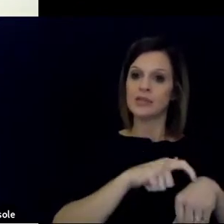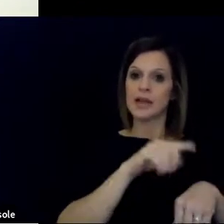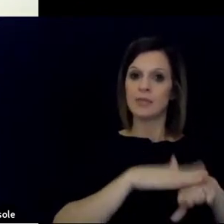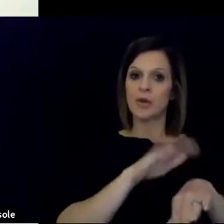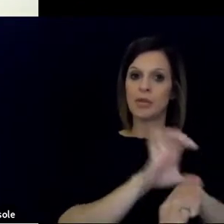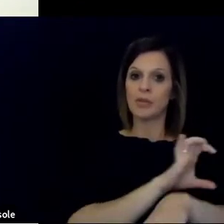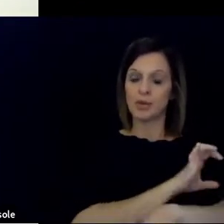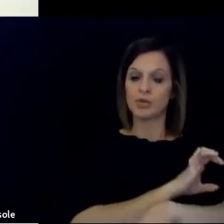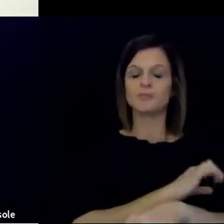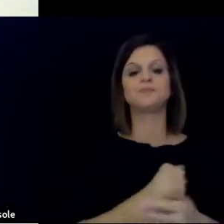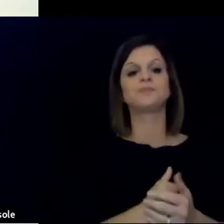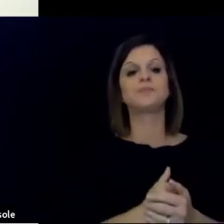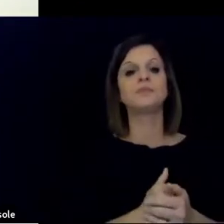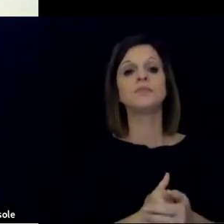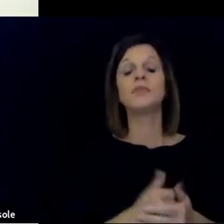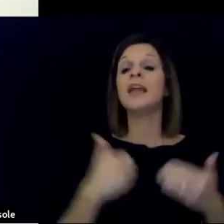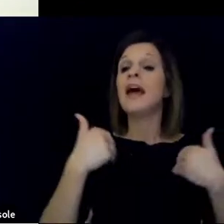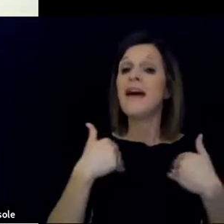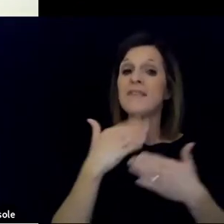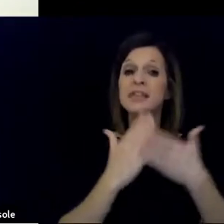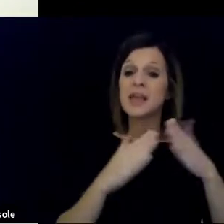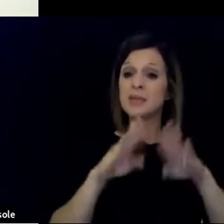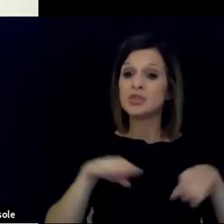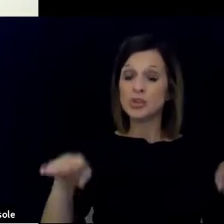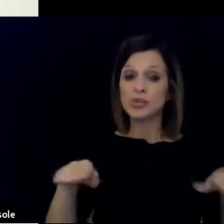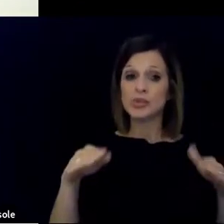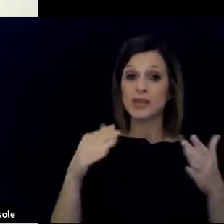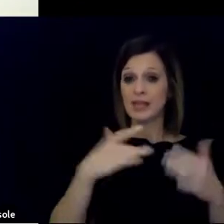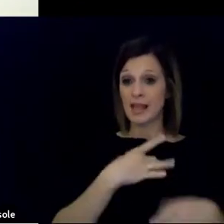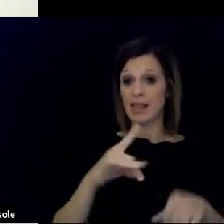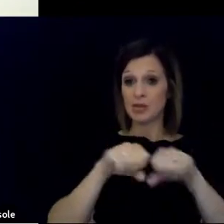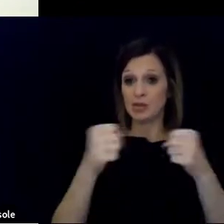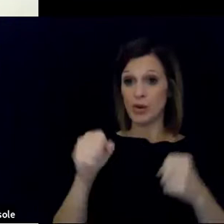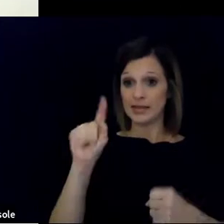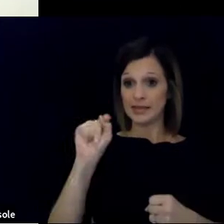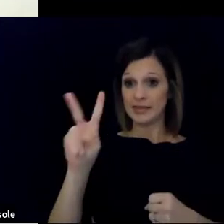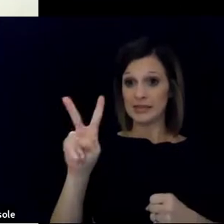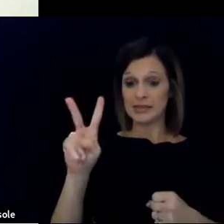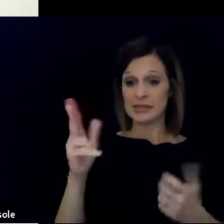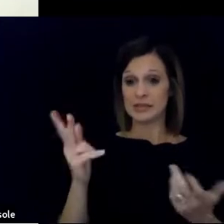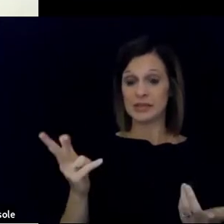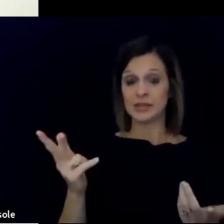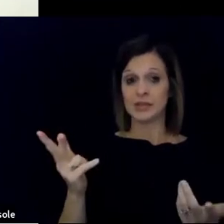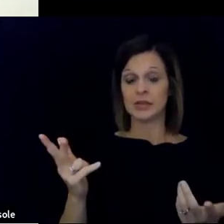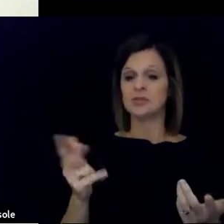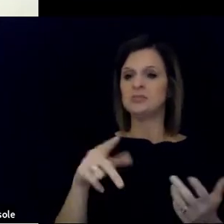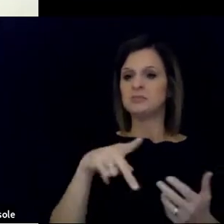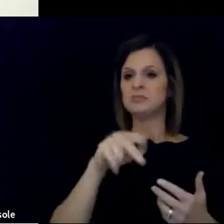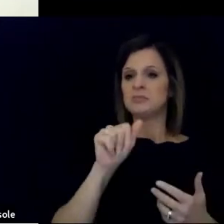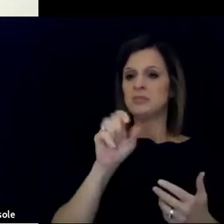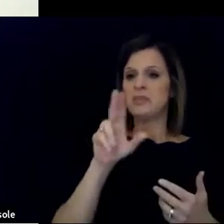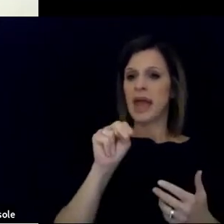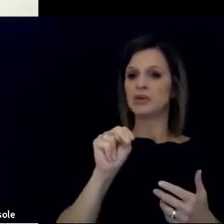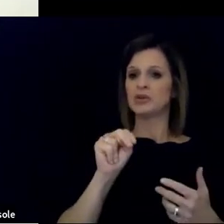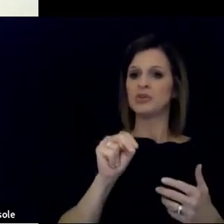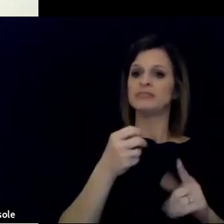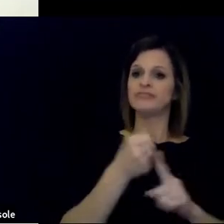I don't know why the parents kept buying new TVs, but it became a pattern to breaking the TVs. So why might that start in the first place?